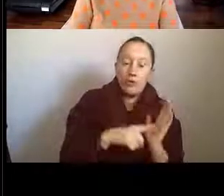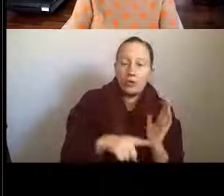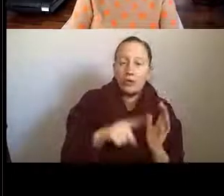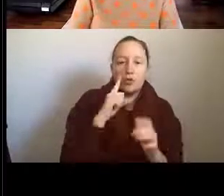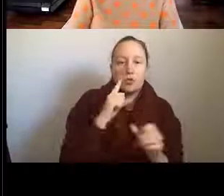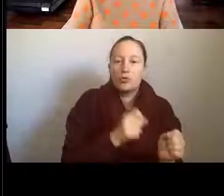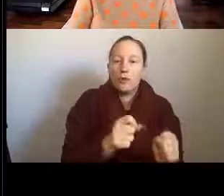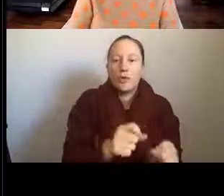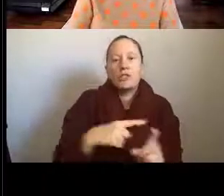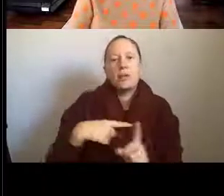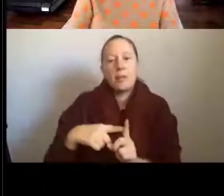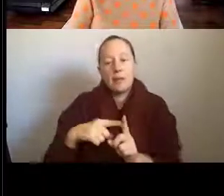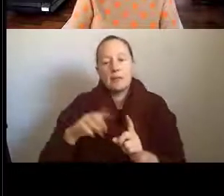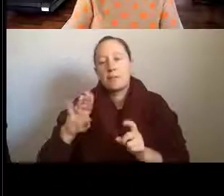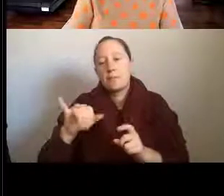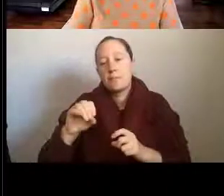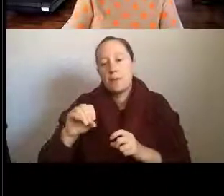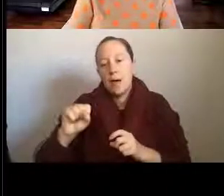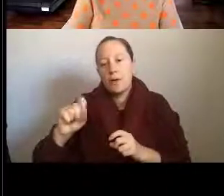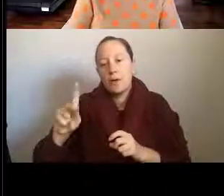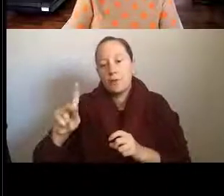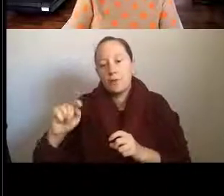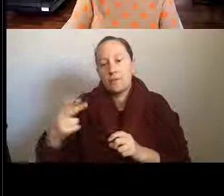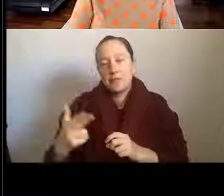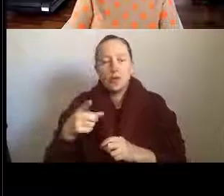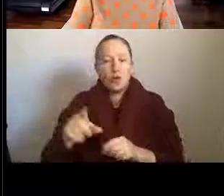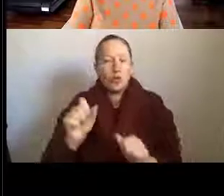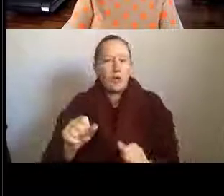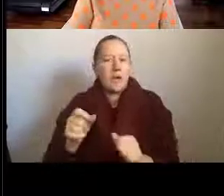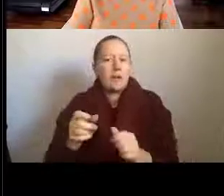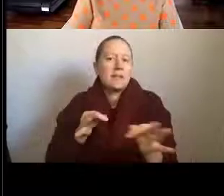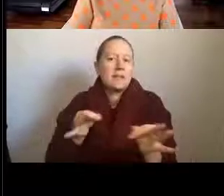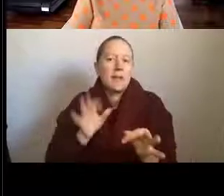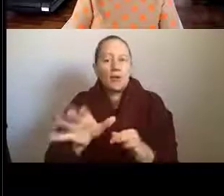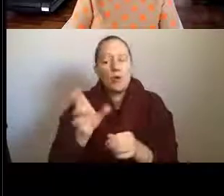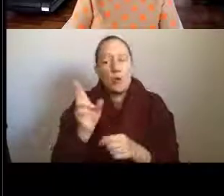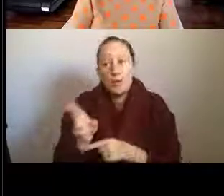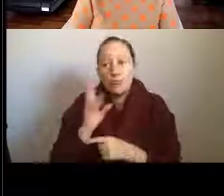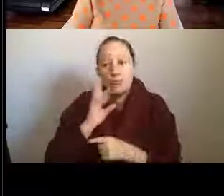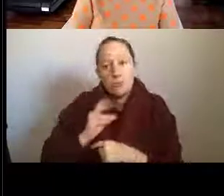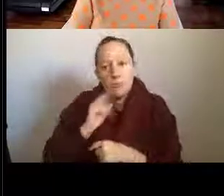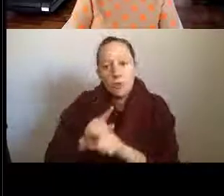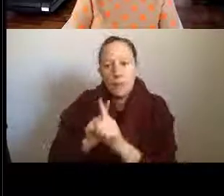You can talk about your history of mentoring students, highlight some of the places